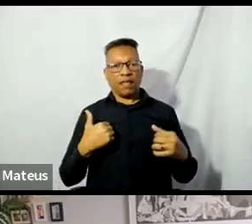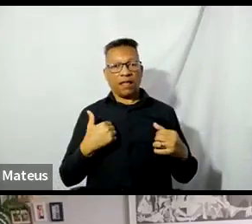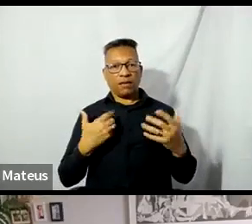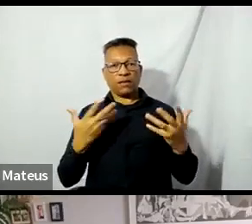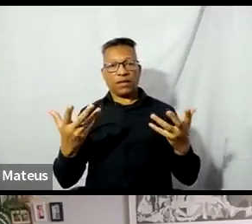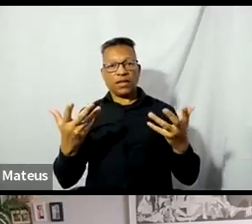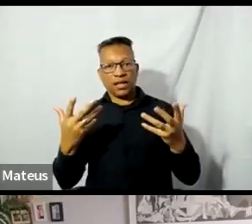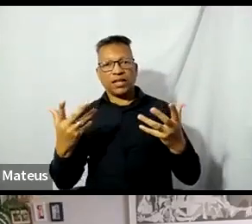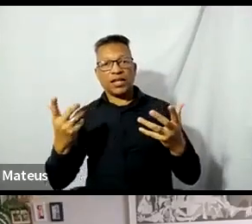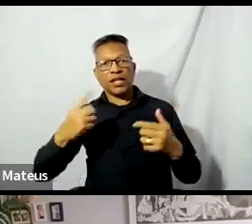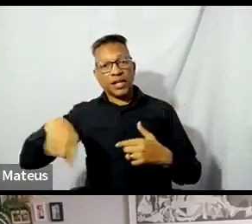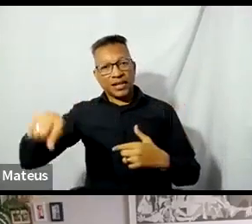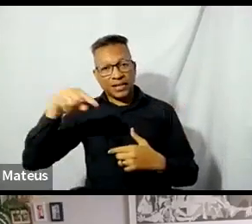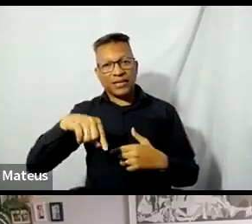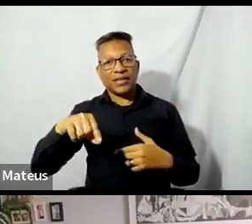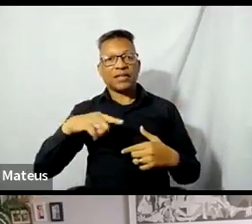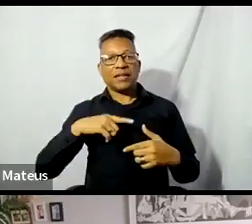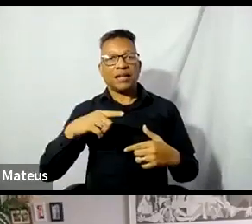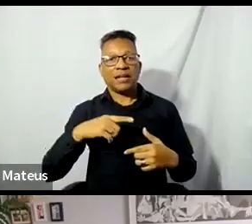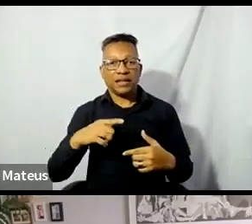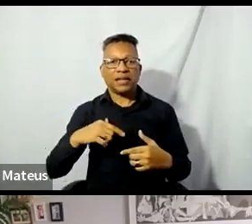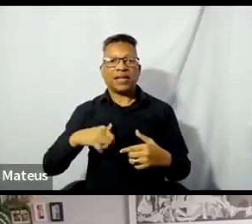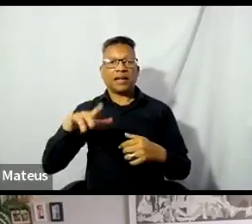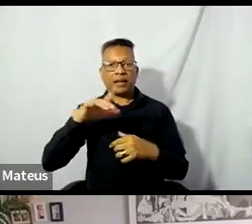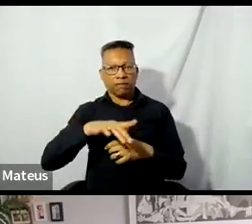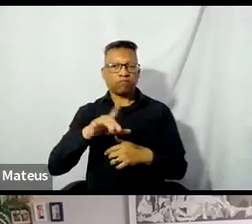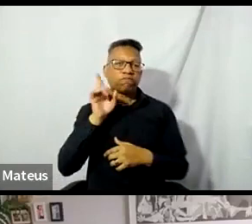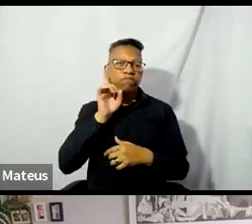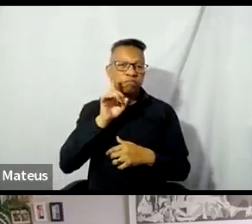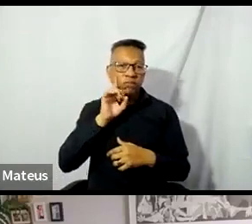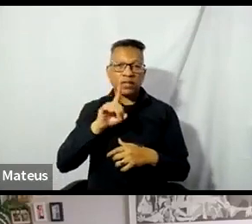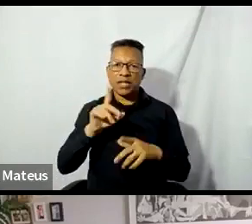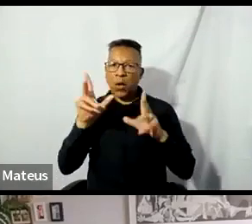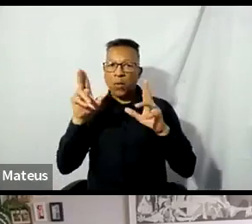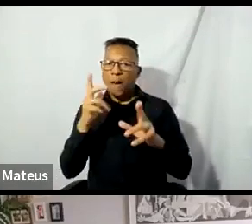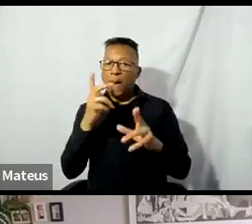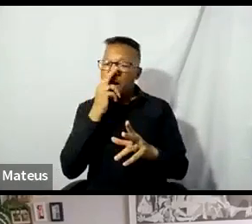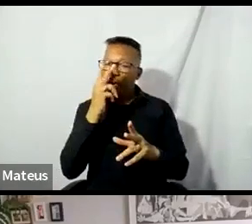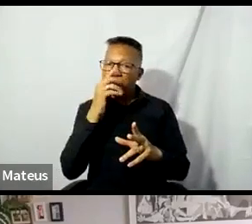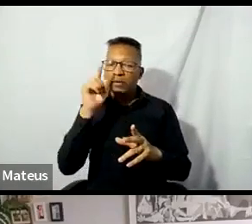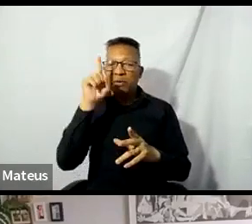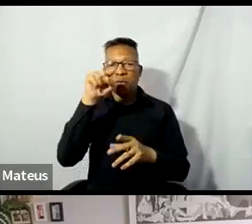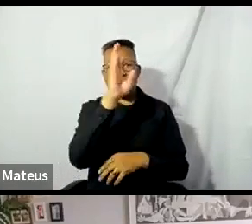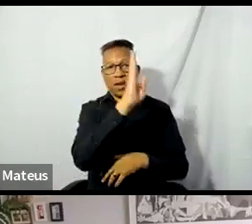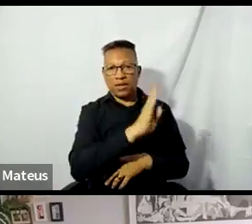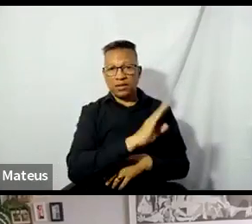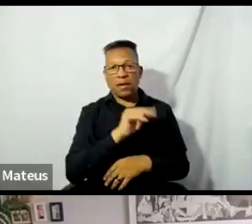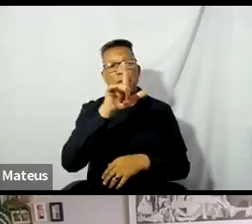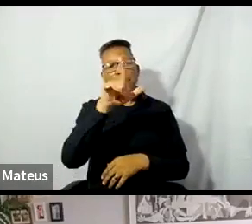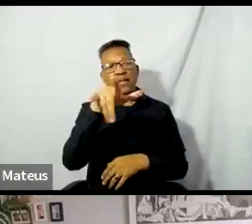similar in in the Uk anyway anyway, that's gonna anyway, that's gonna be some time in coming in common in common.